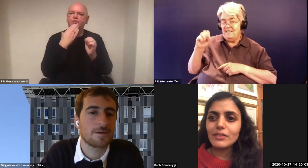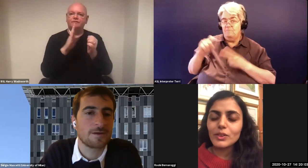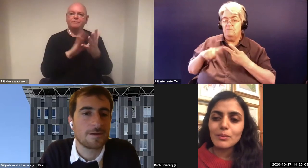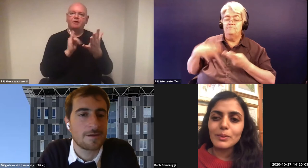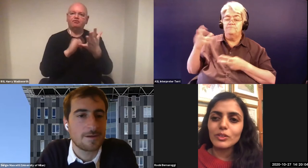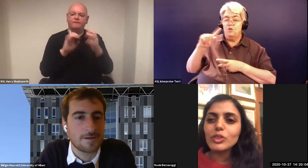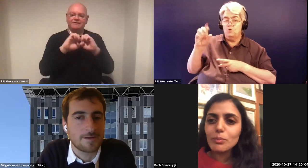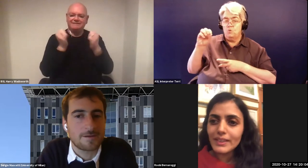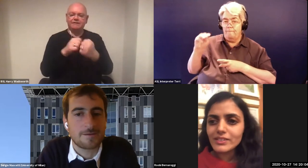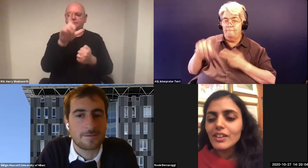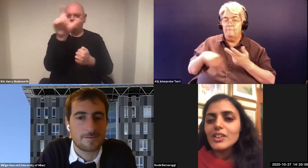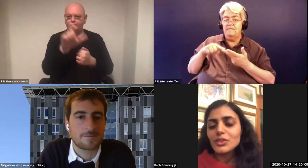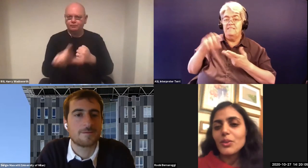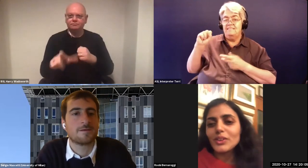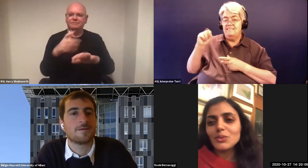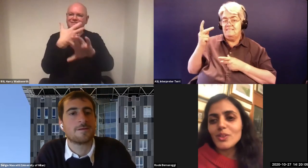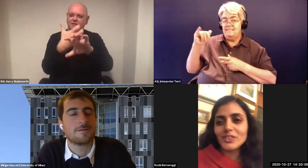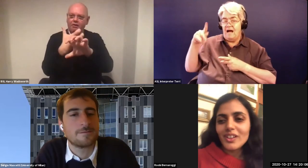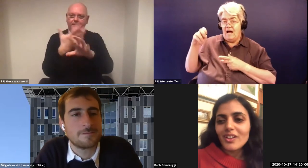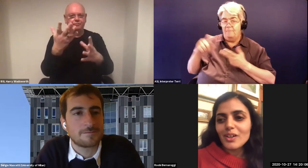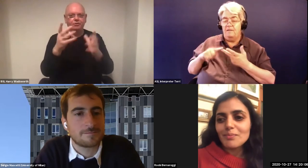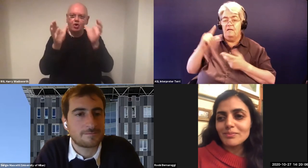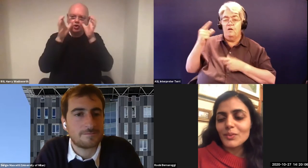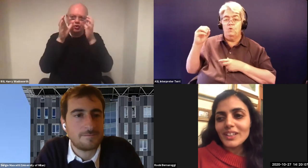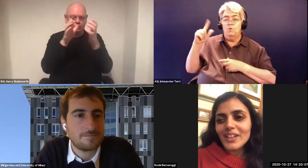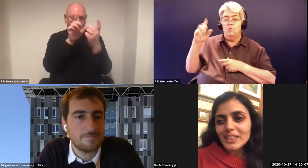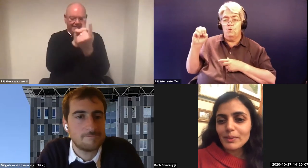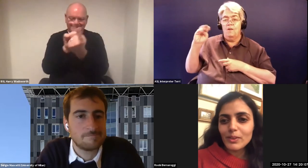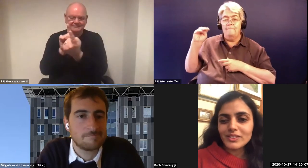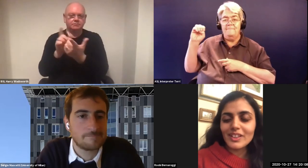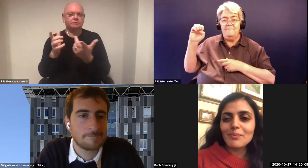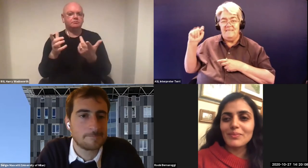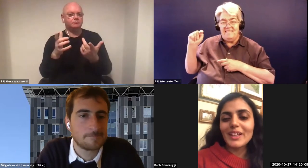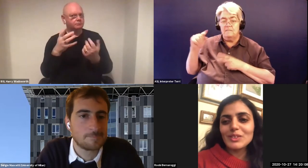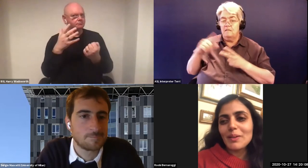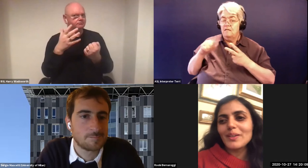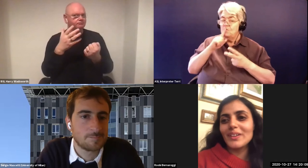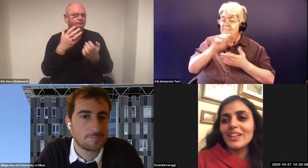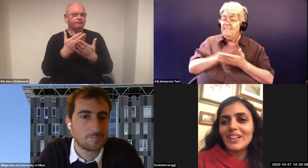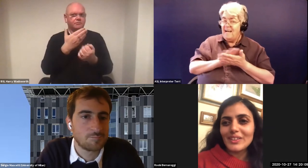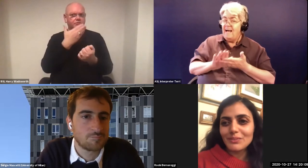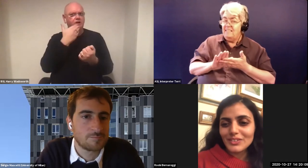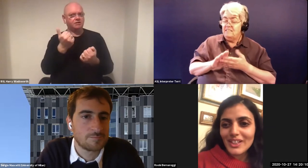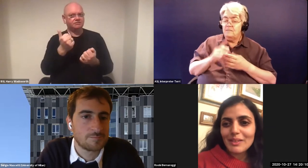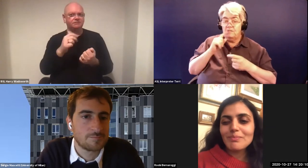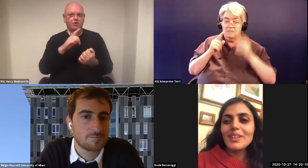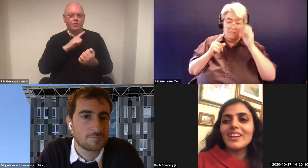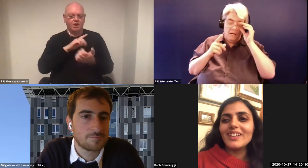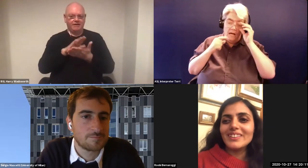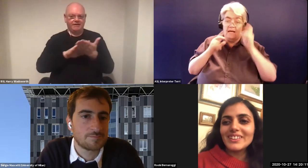for example Google Meet so it was um really nice because um I could spare a lot of time uh that I